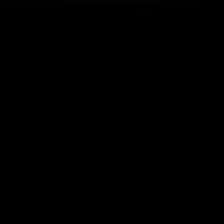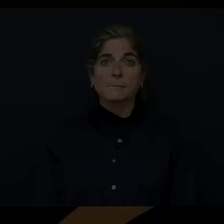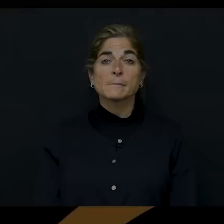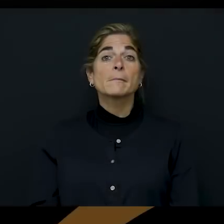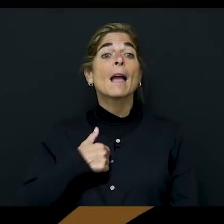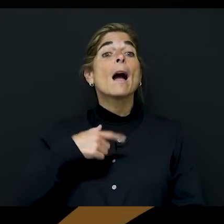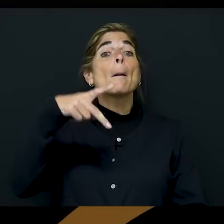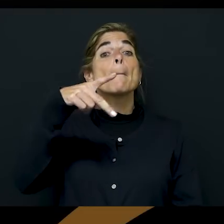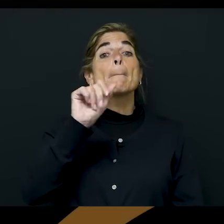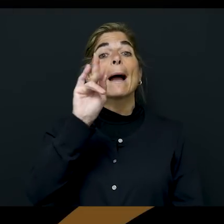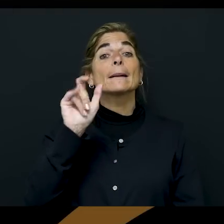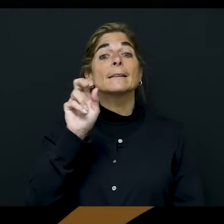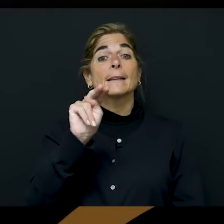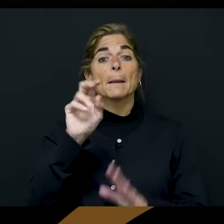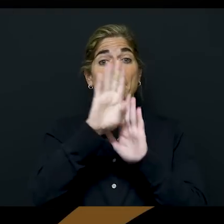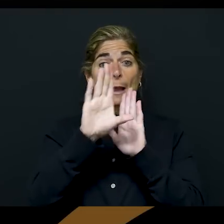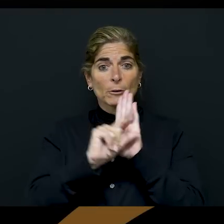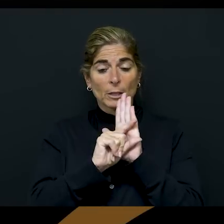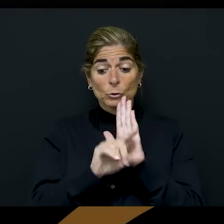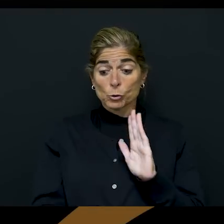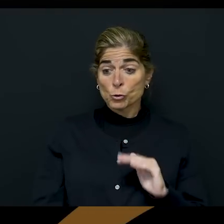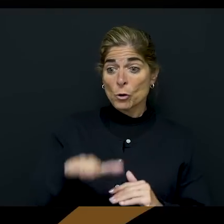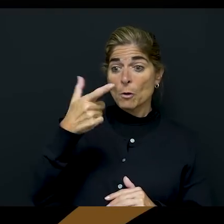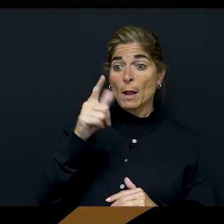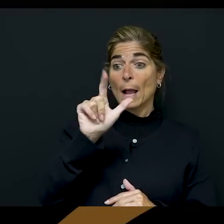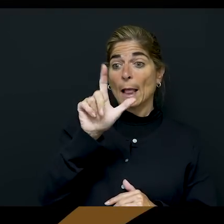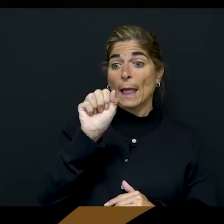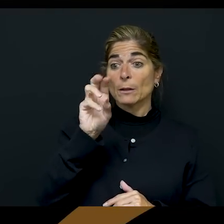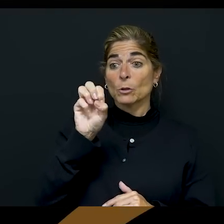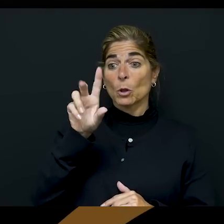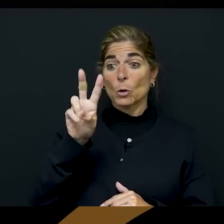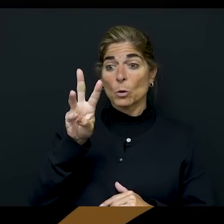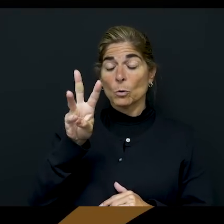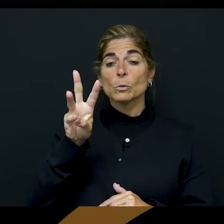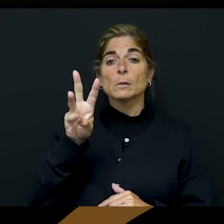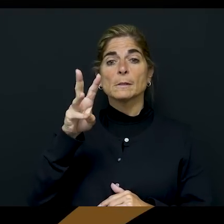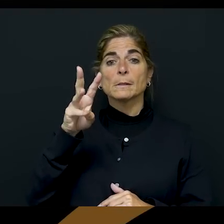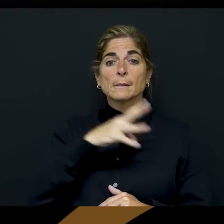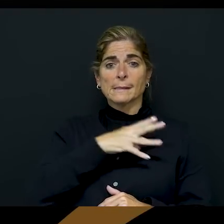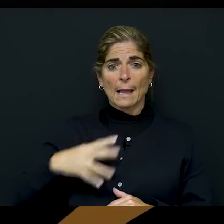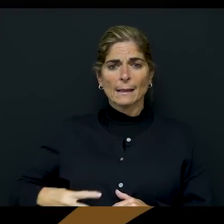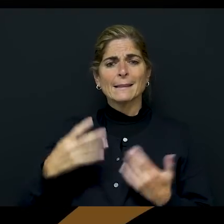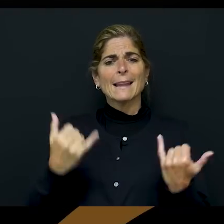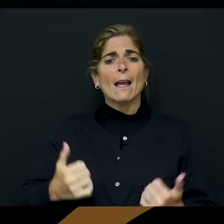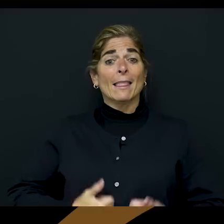I'm from a Pakistani background and I grew up in Glasgow, Scotland, and now I live in the outskirts of London.